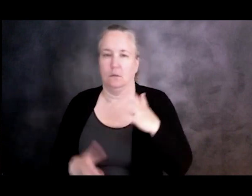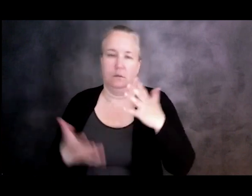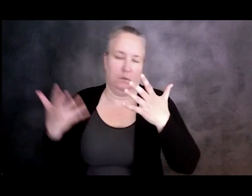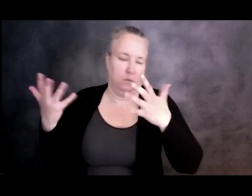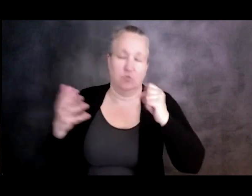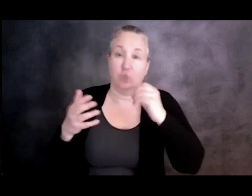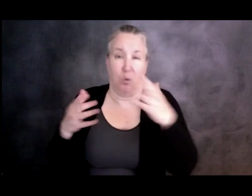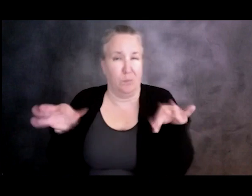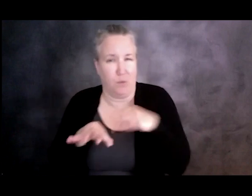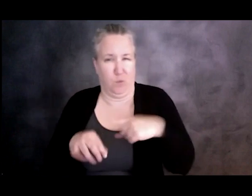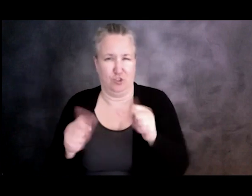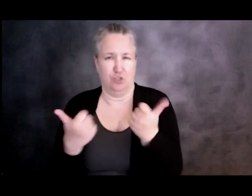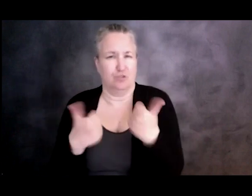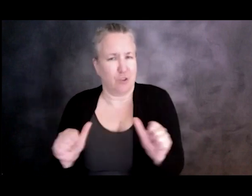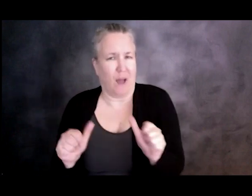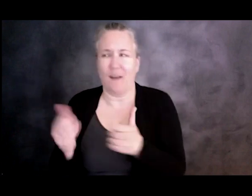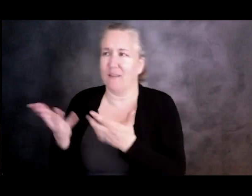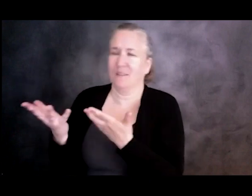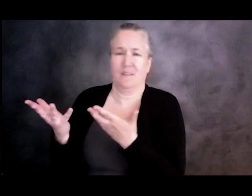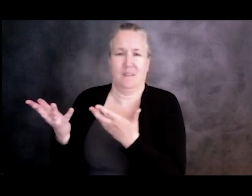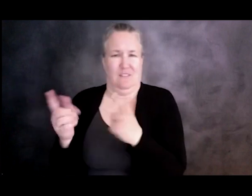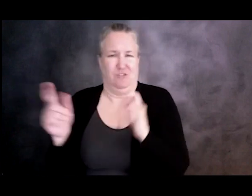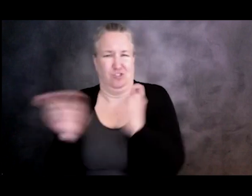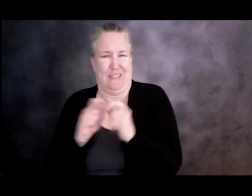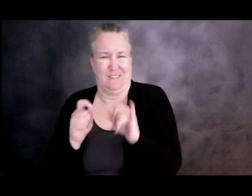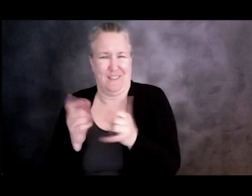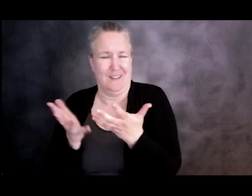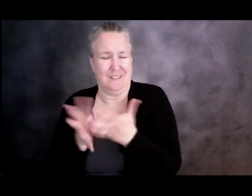So we should try to change that as much as we can.